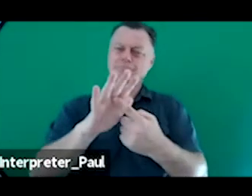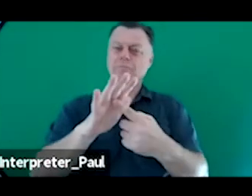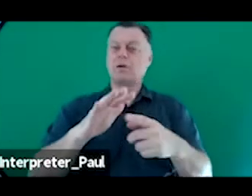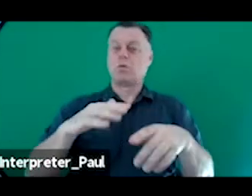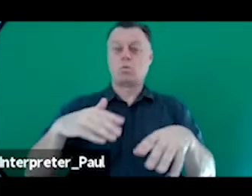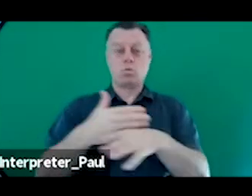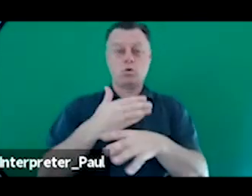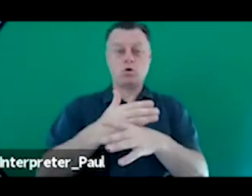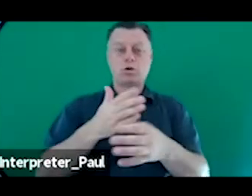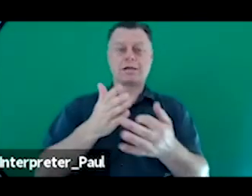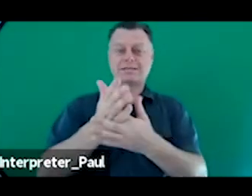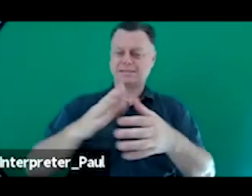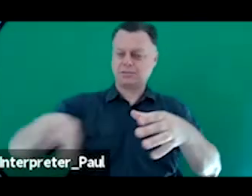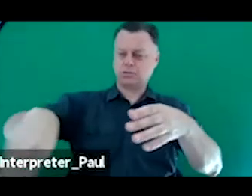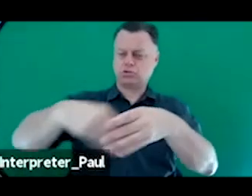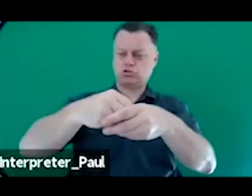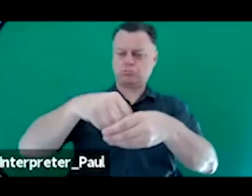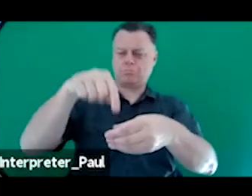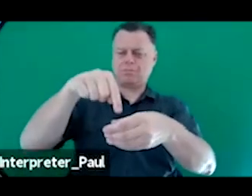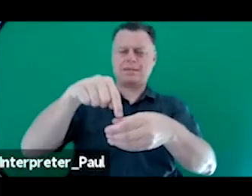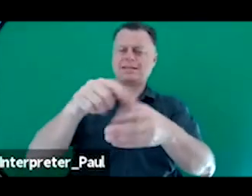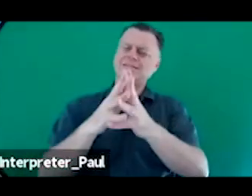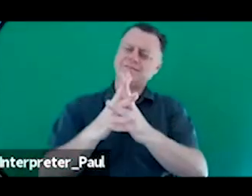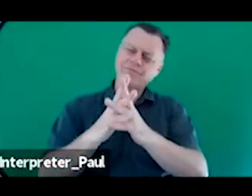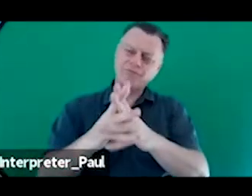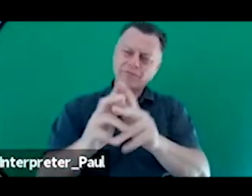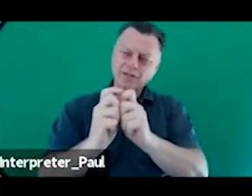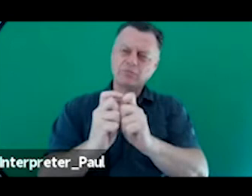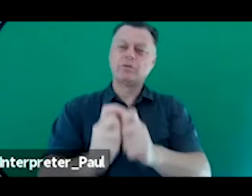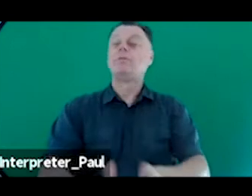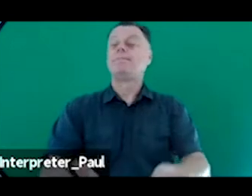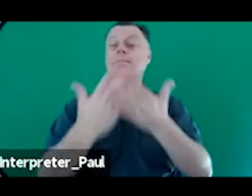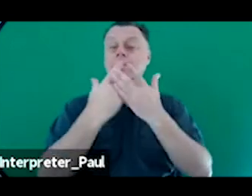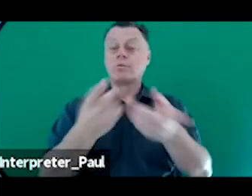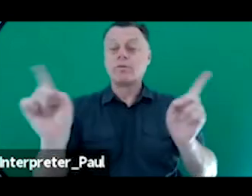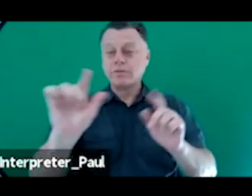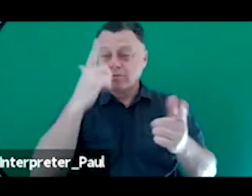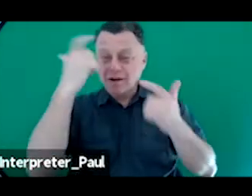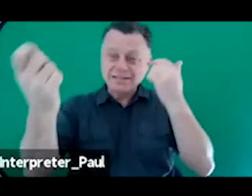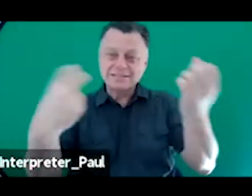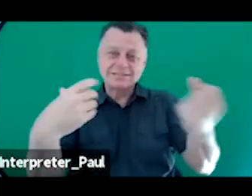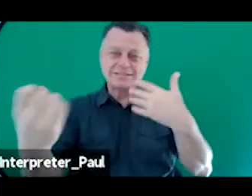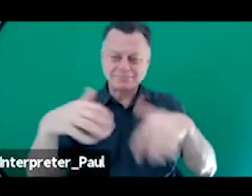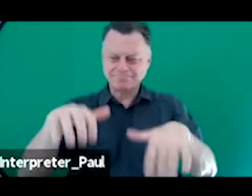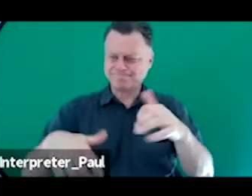accessibility work is. Thank you, everyone, for the ideas. And let's keep these ideas coming.